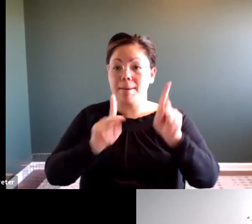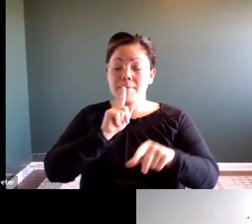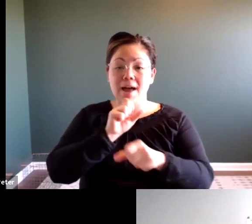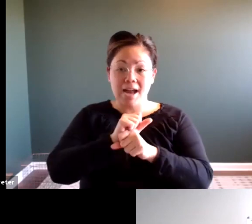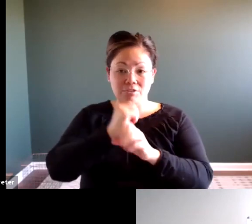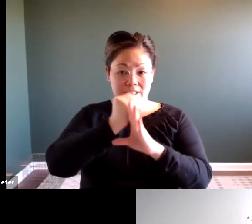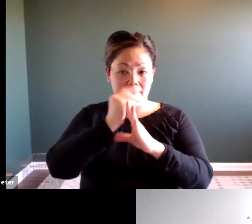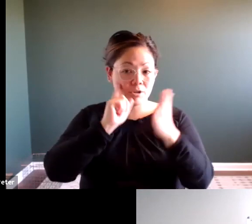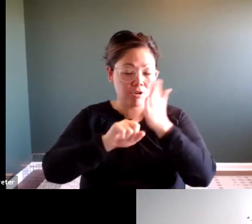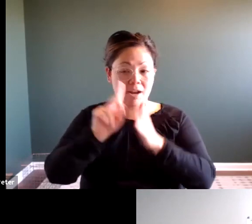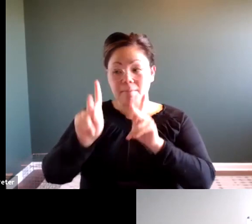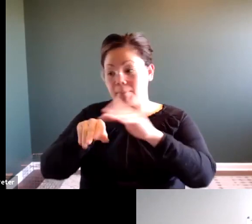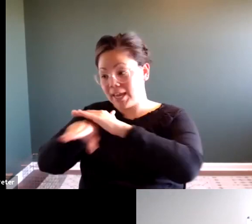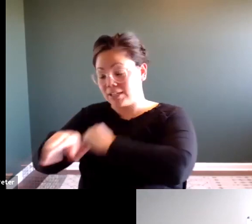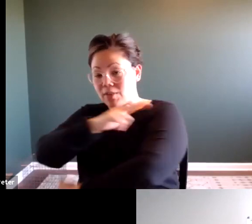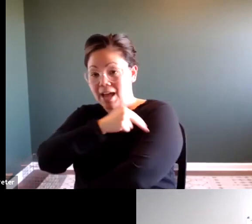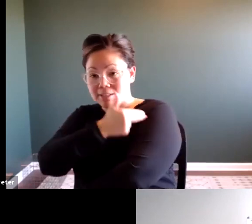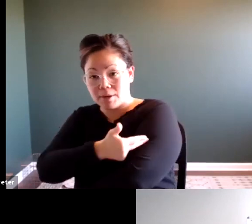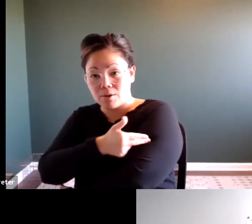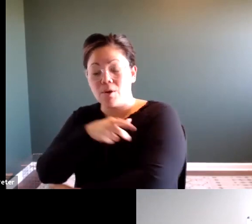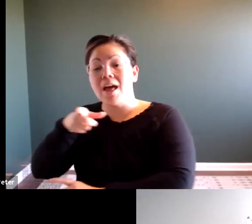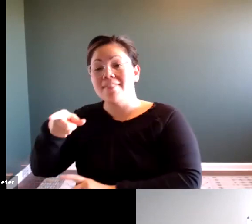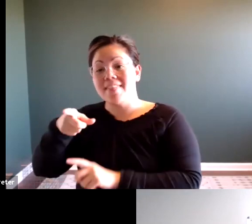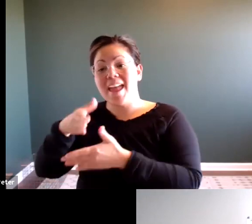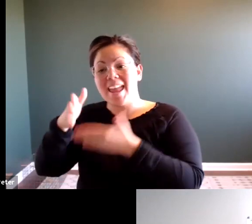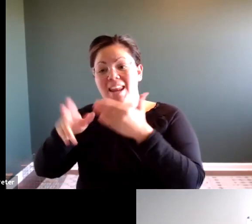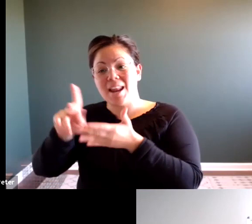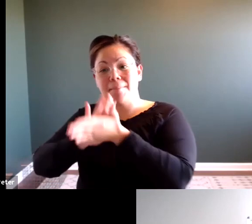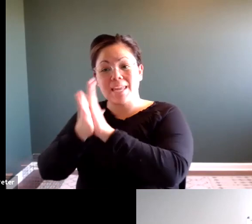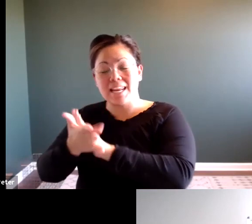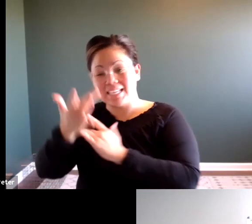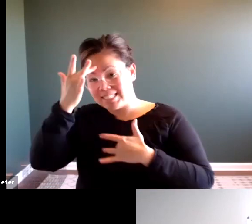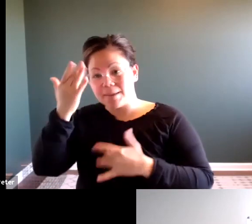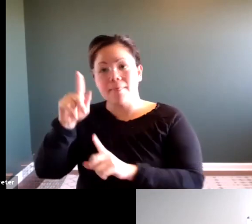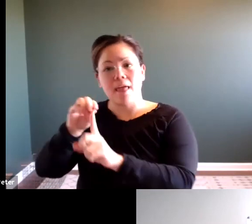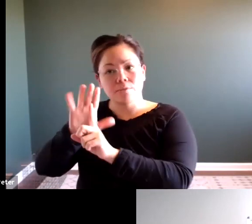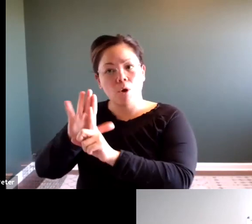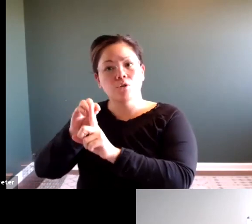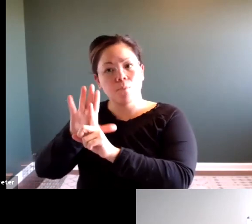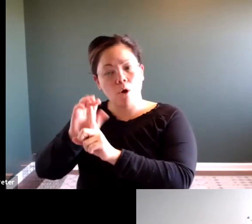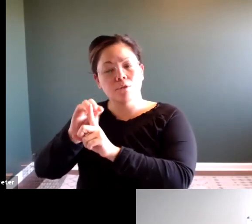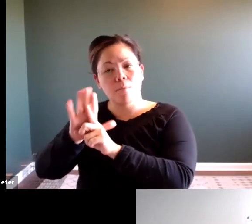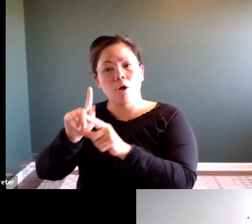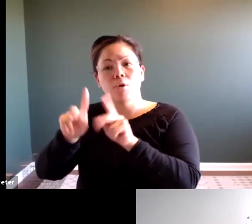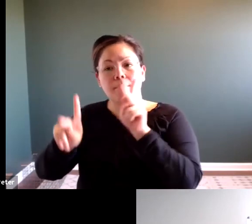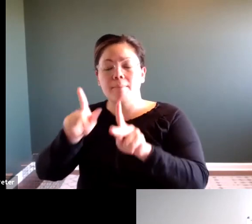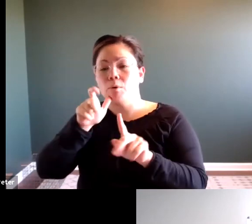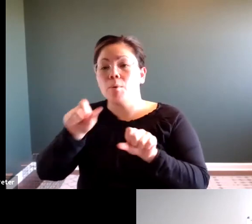of people going into hospitals, those people ended up sick right? 'Cause they get that exposure over and over and over and over to people that potentially have COVID